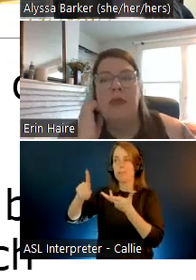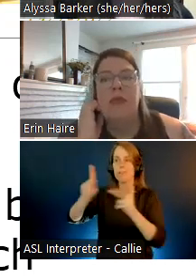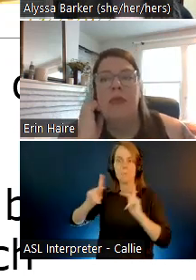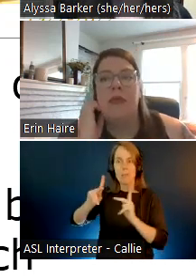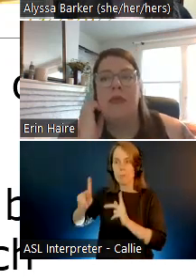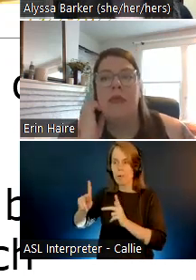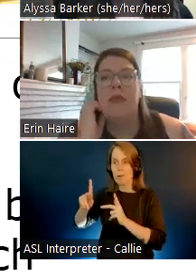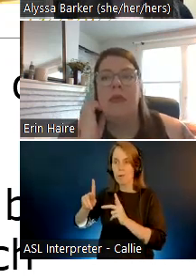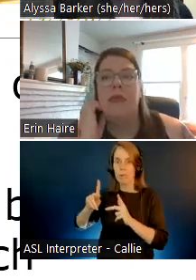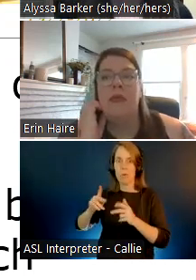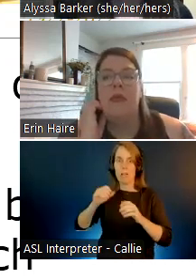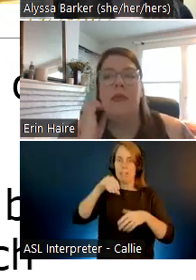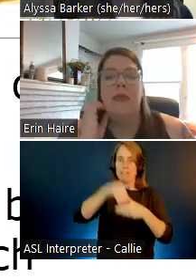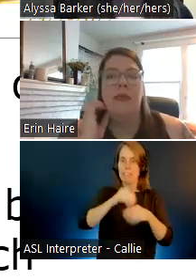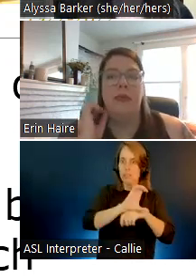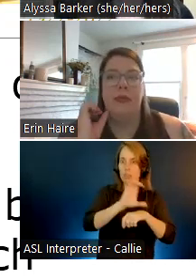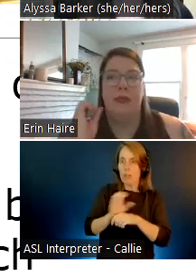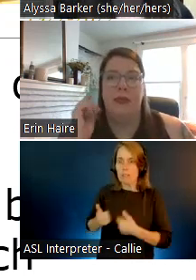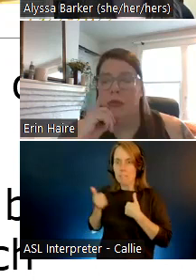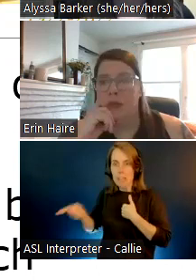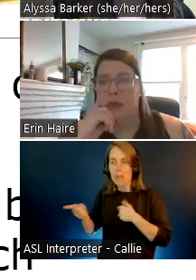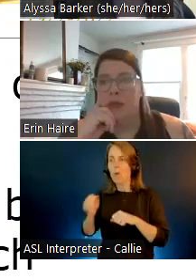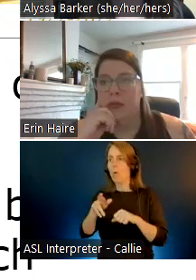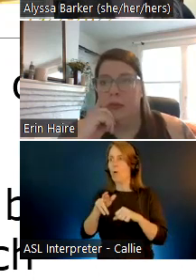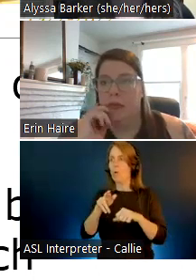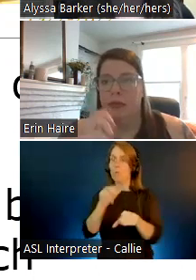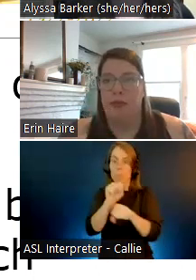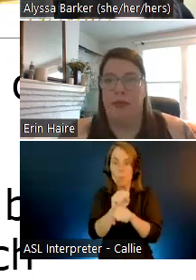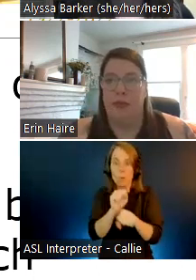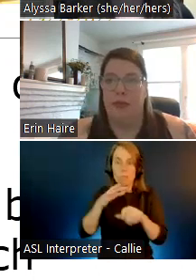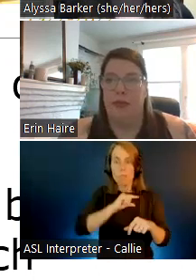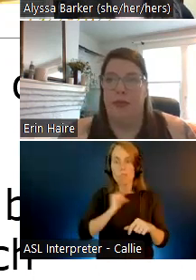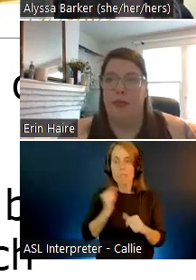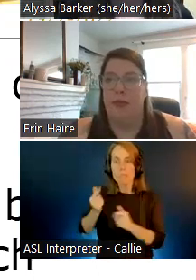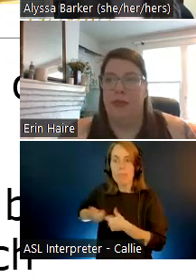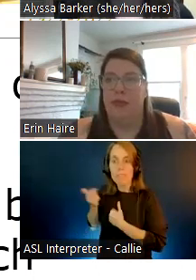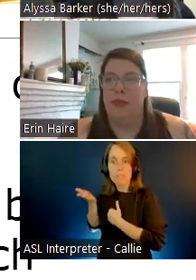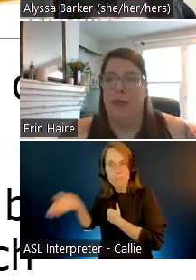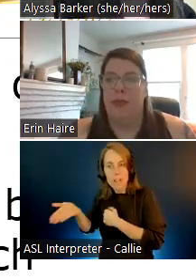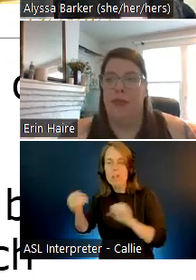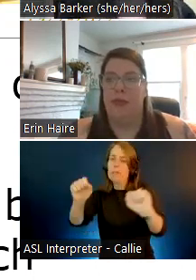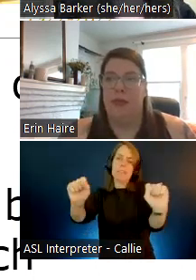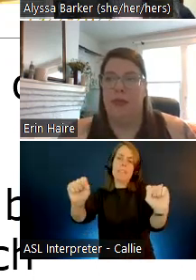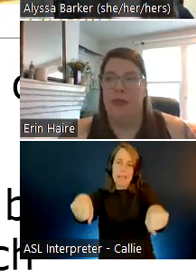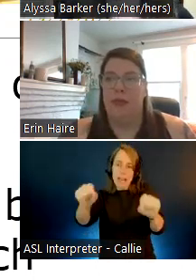not being used for profit to the organization they can restrict it to preference the members